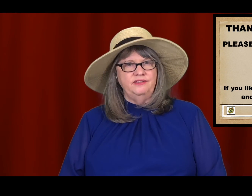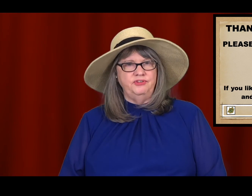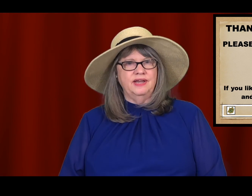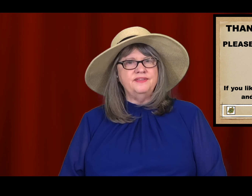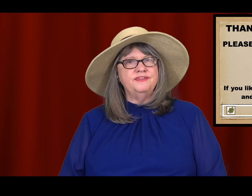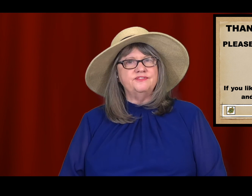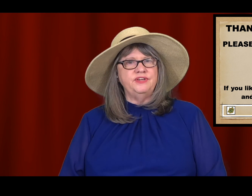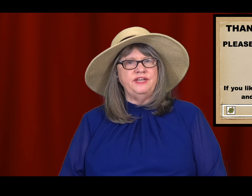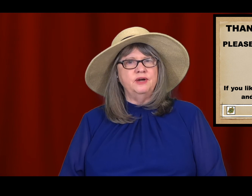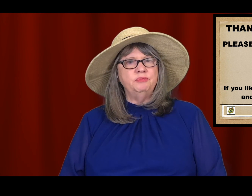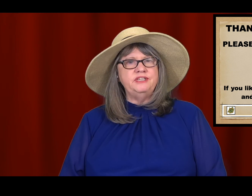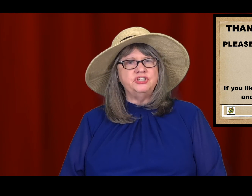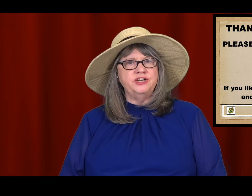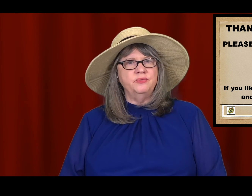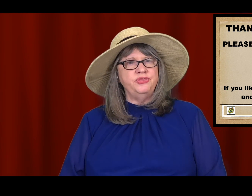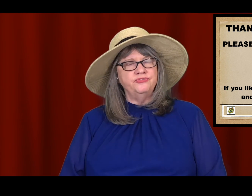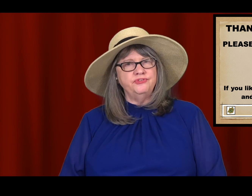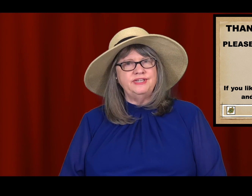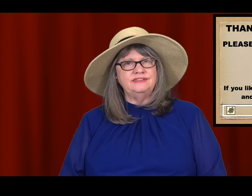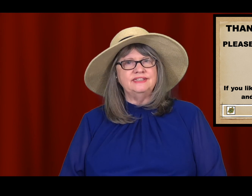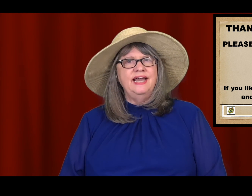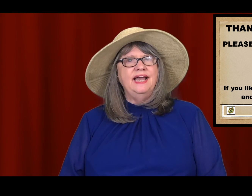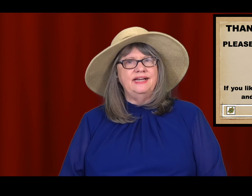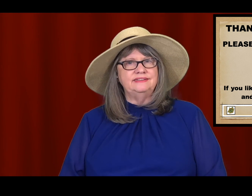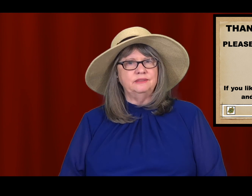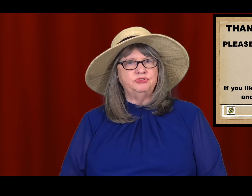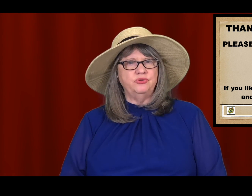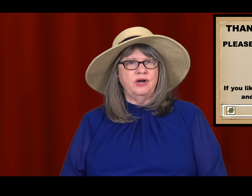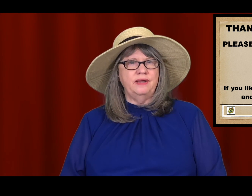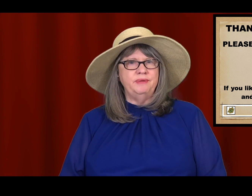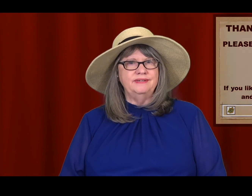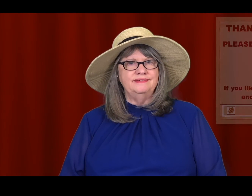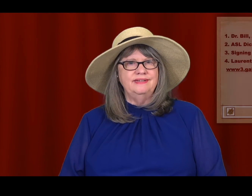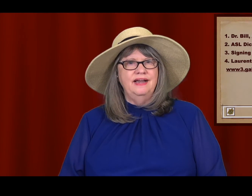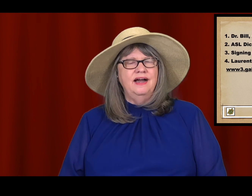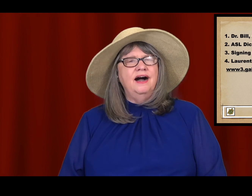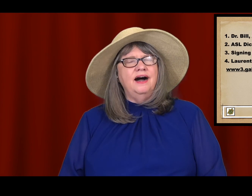If you like this video please share it with your friends and subscribe.